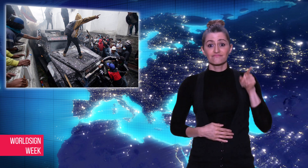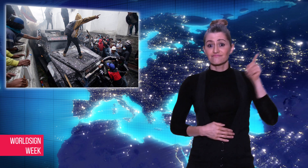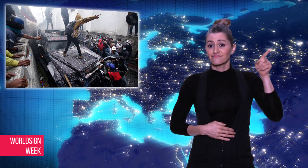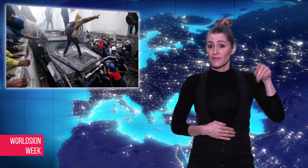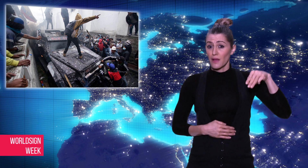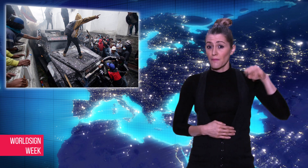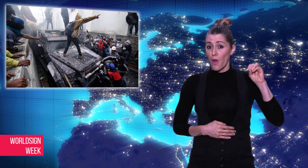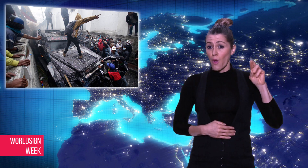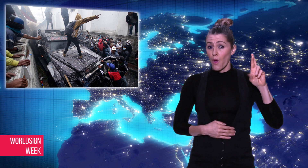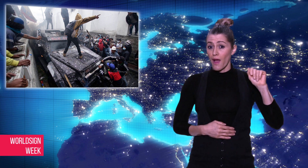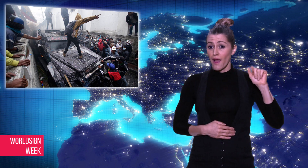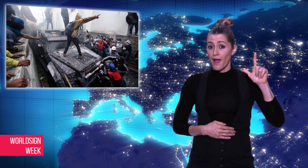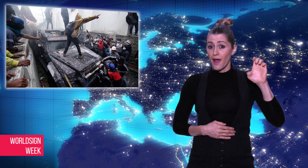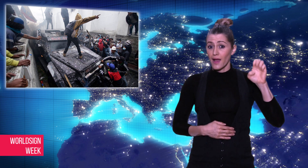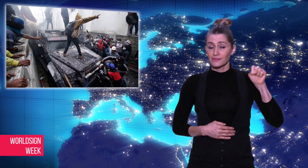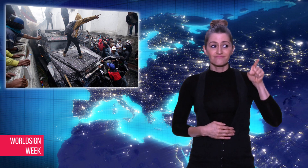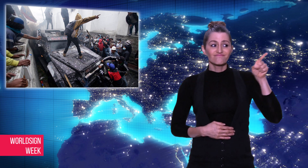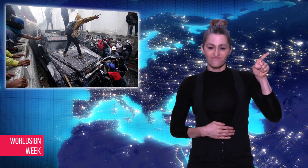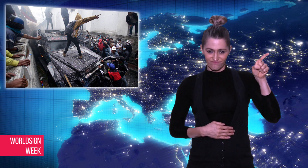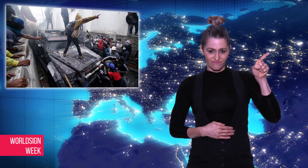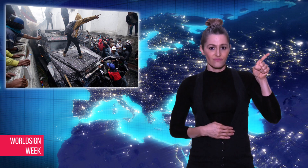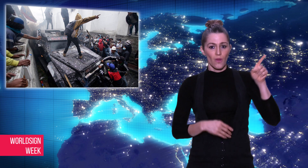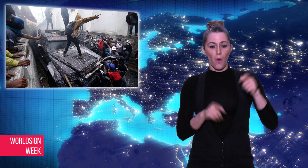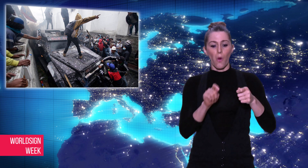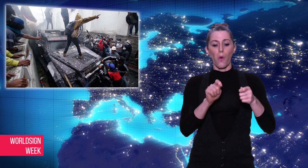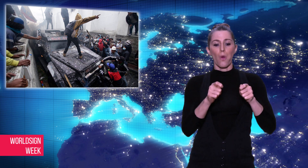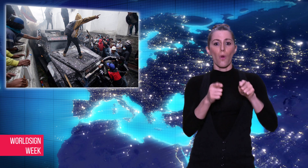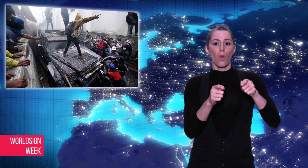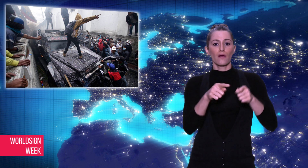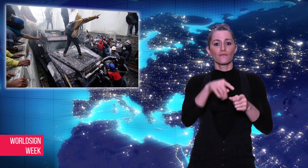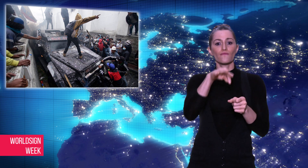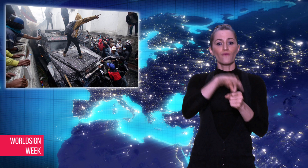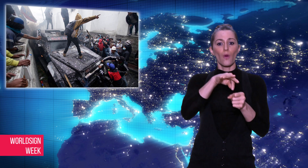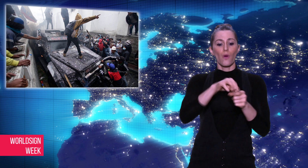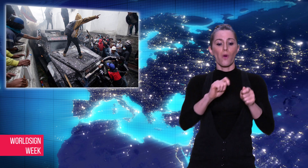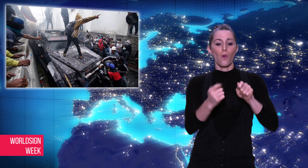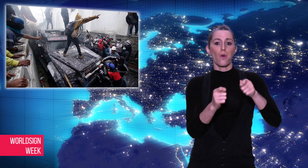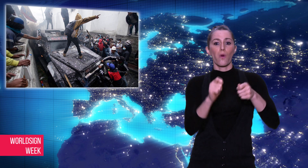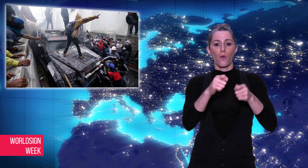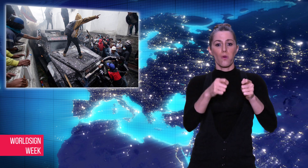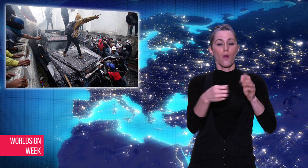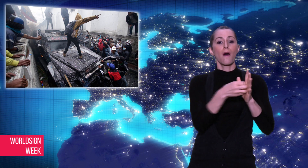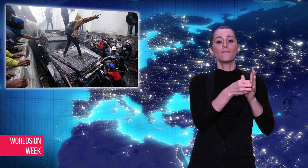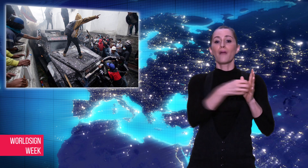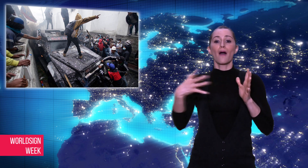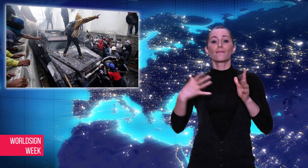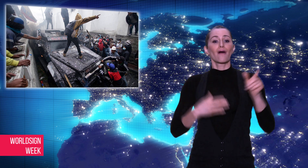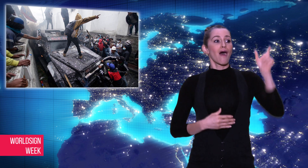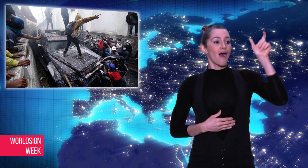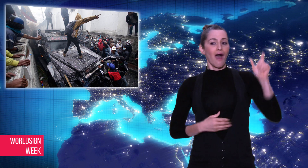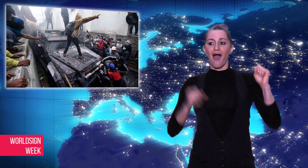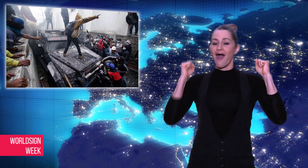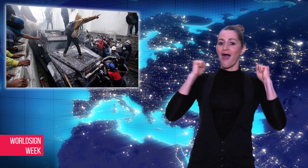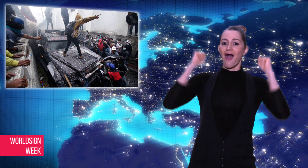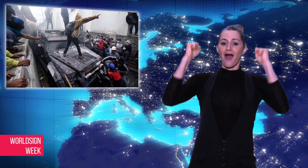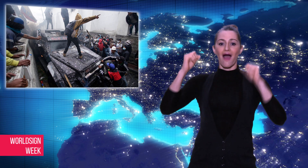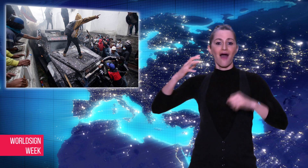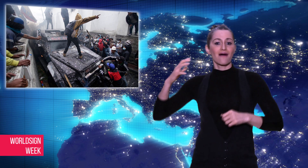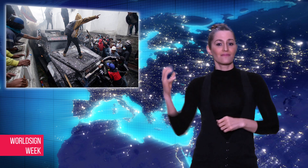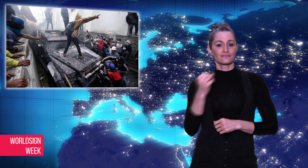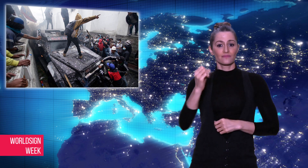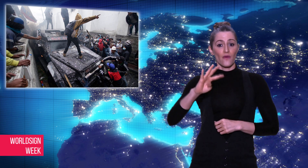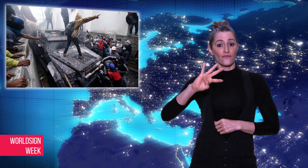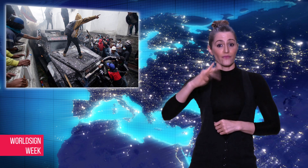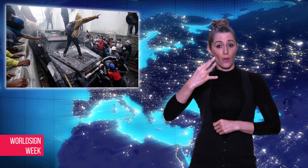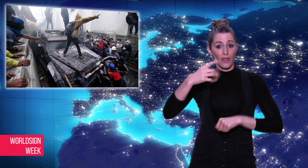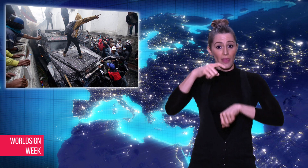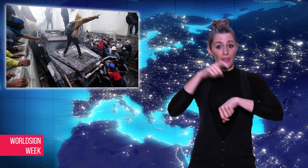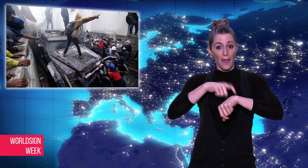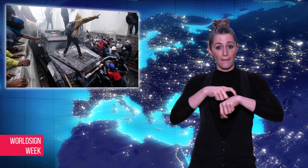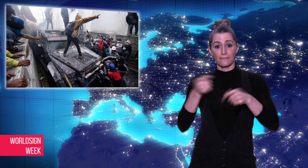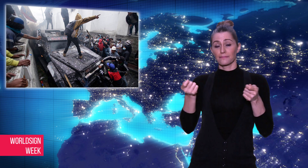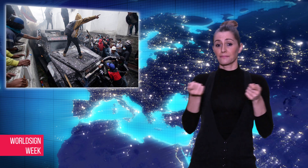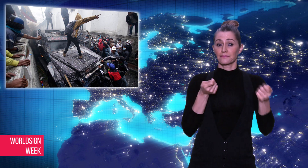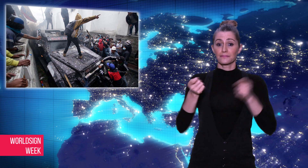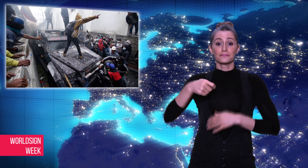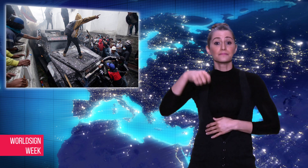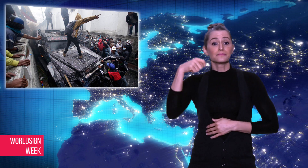Opposition groups had accused Morales of rigging